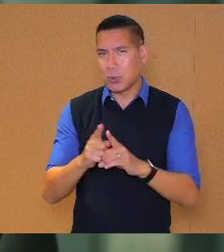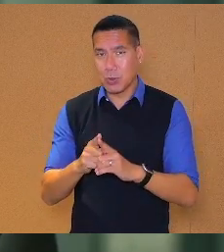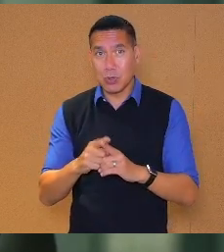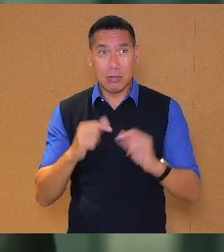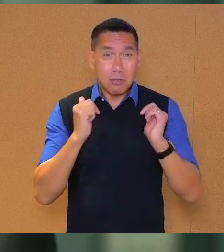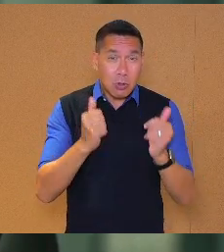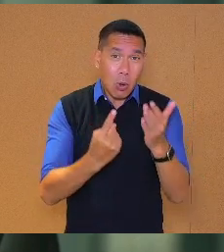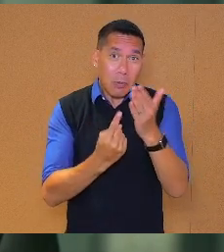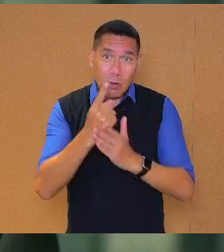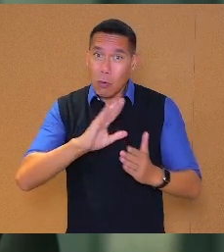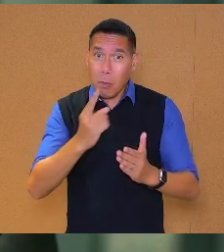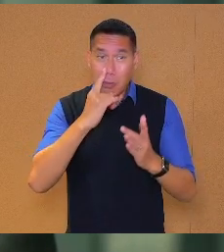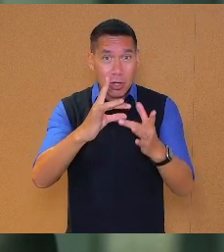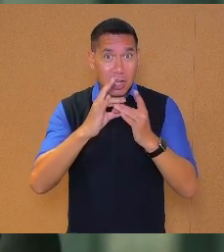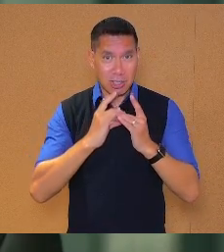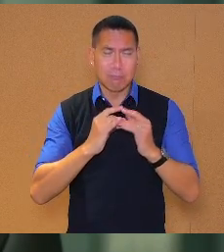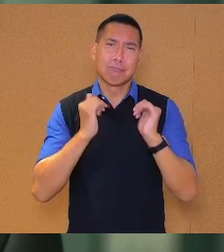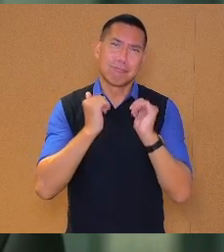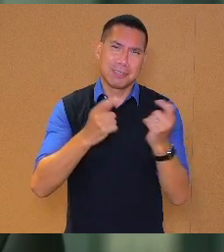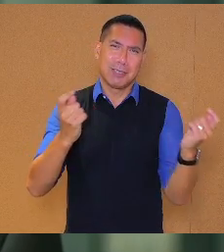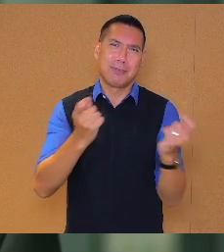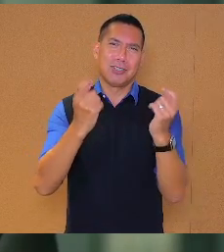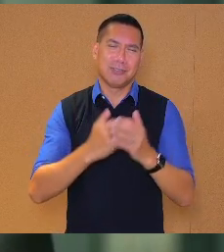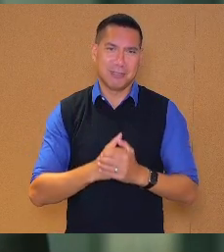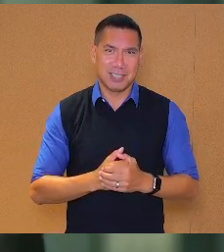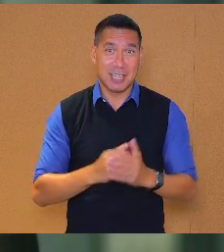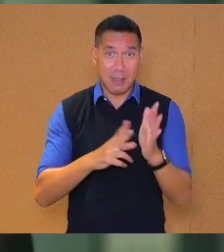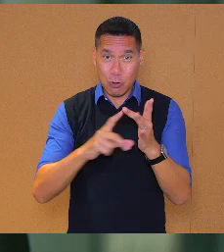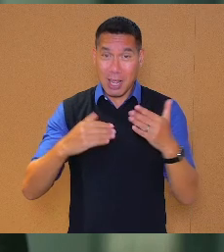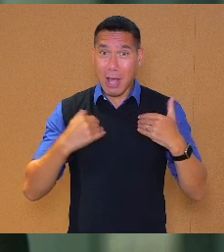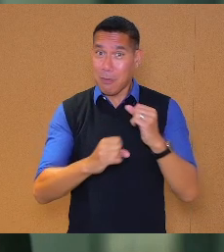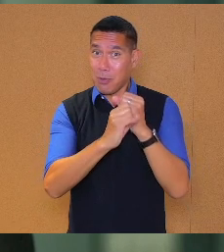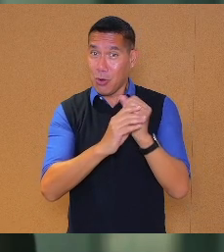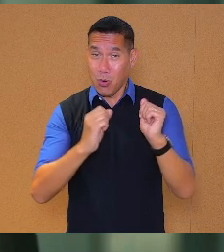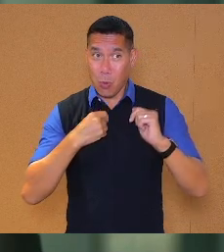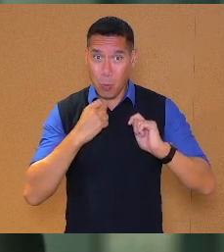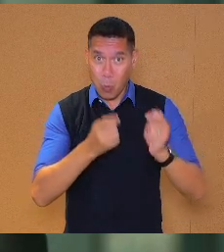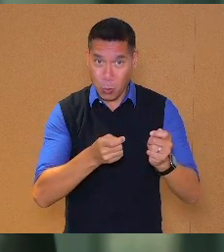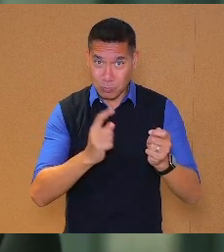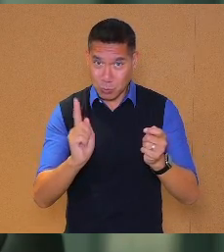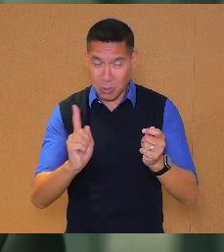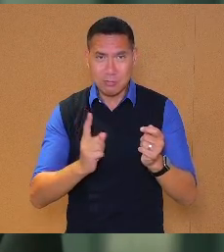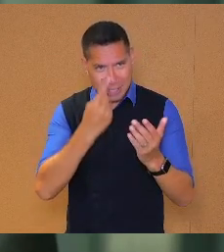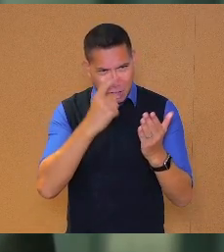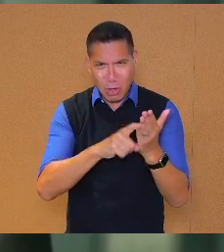Victorian health promotion awards acknowledge the incredible leadership of organisations and individuals